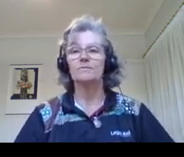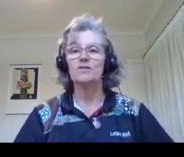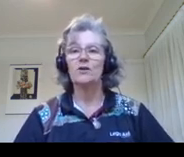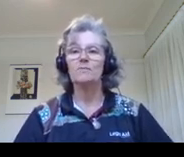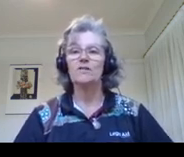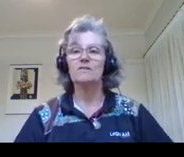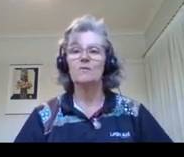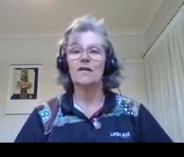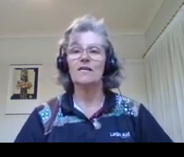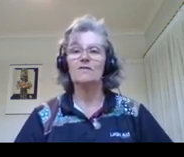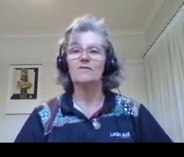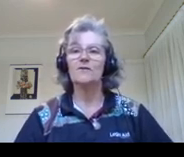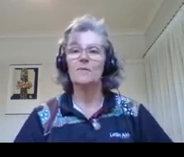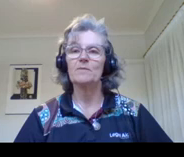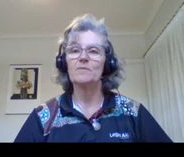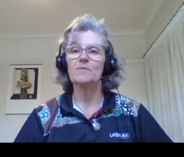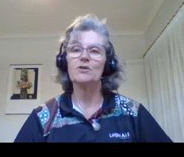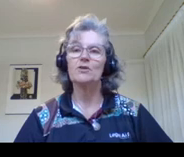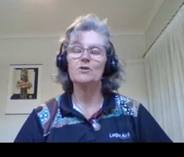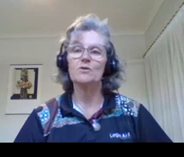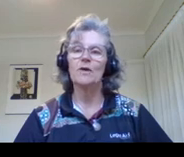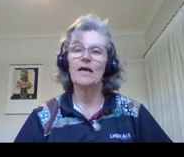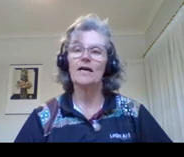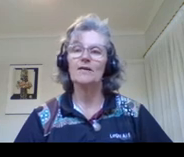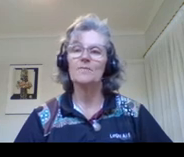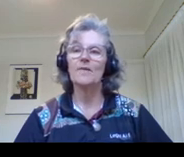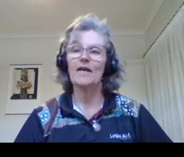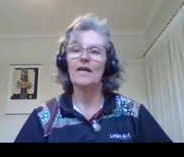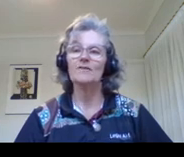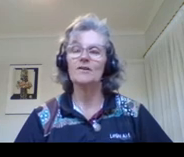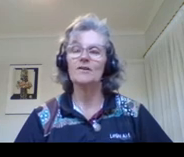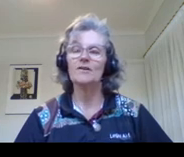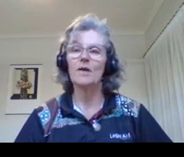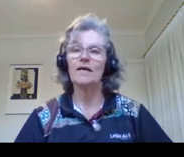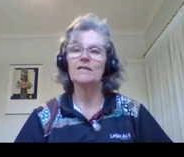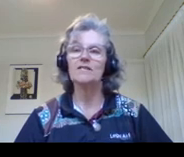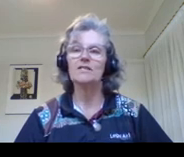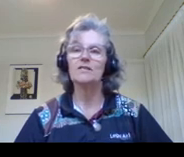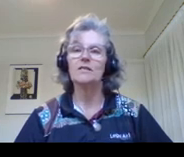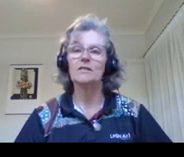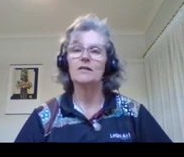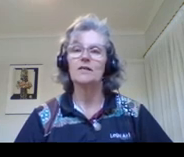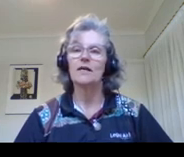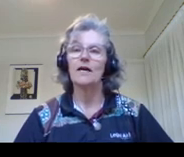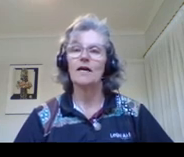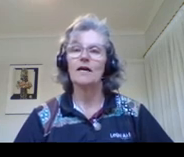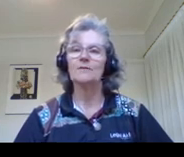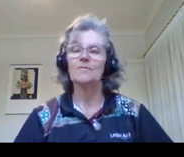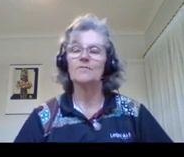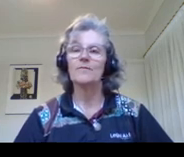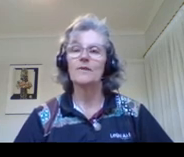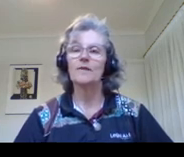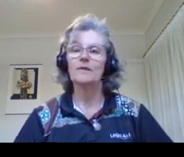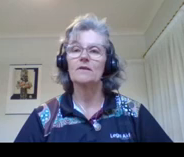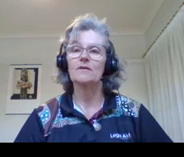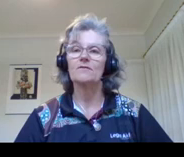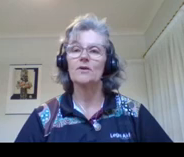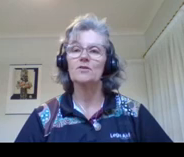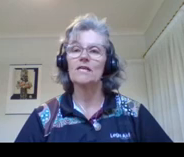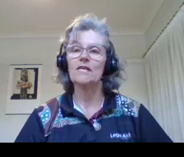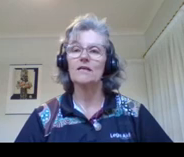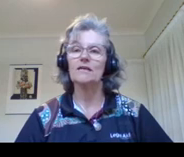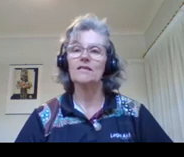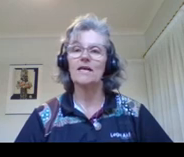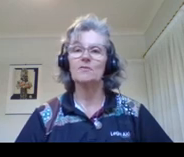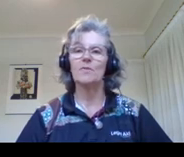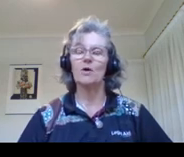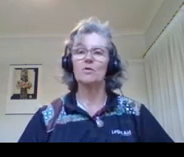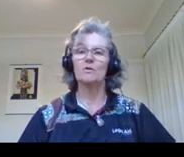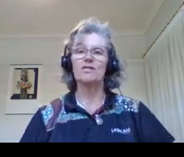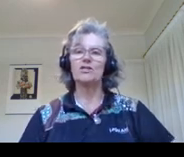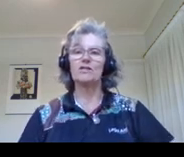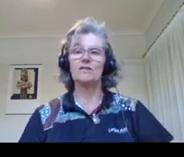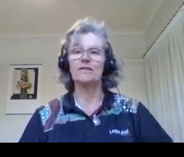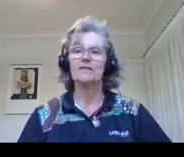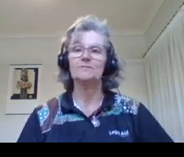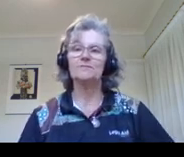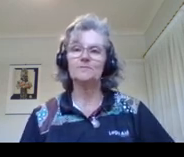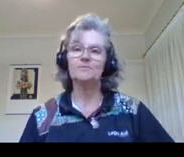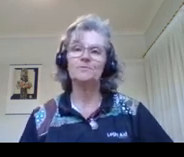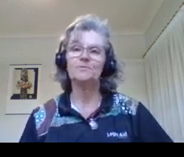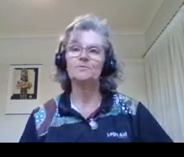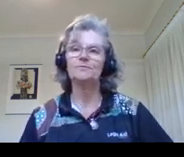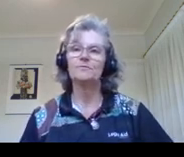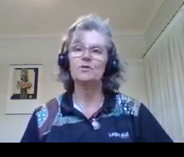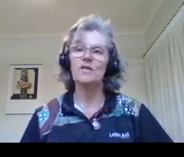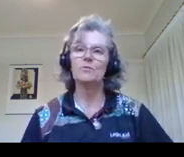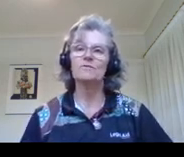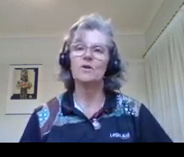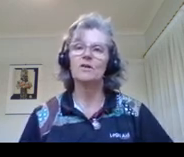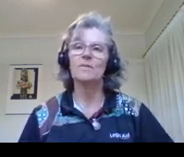so I’m just waiting for people to have a go voting in our poll question looks like we've got about